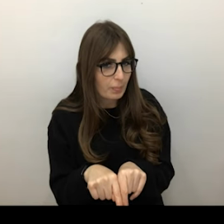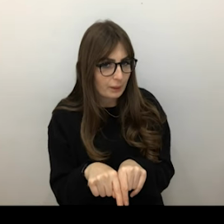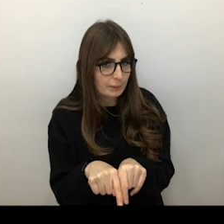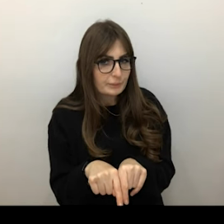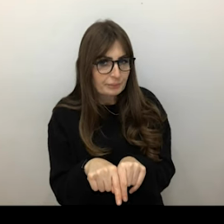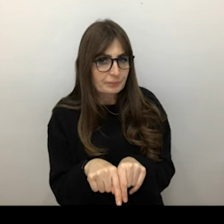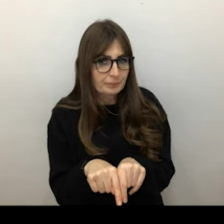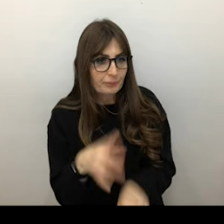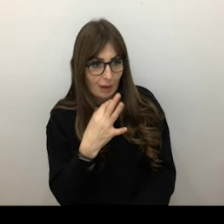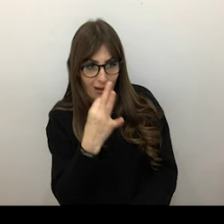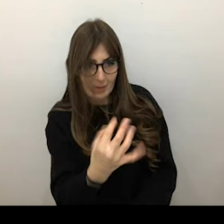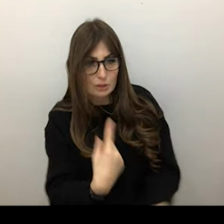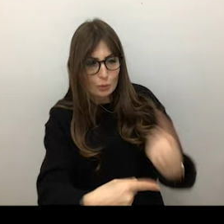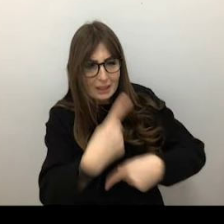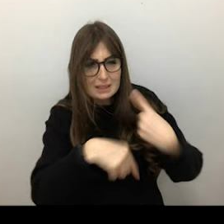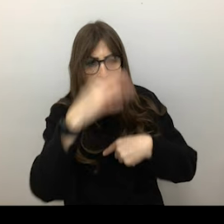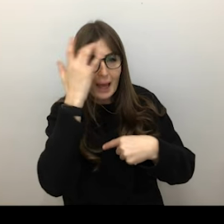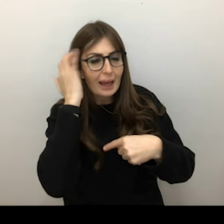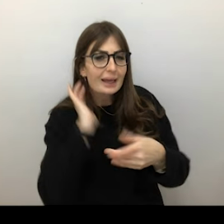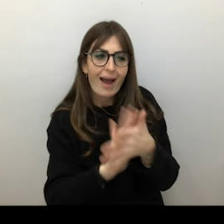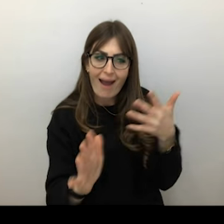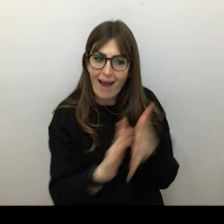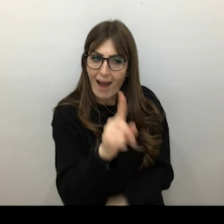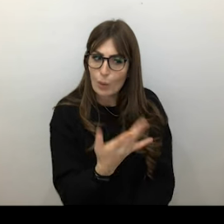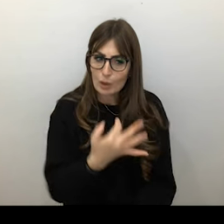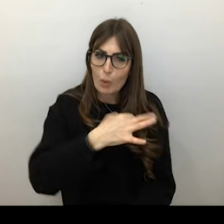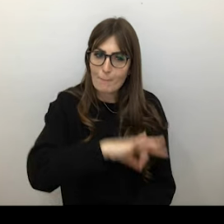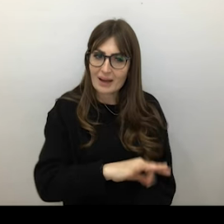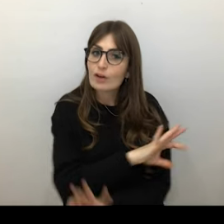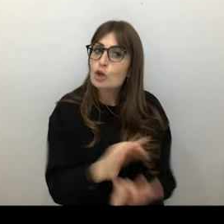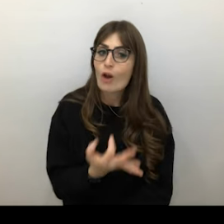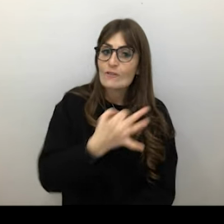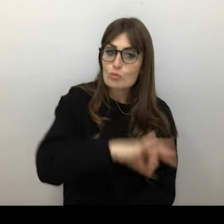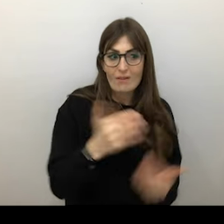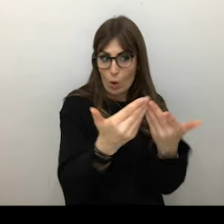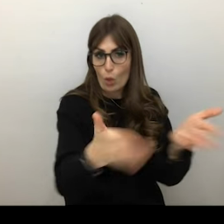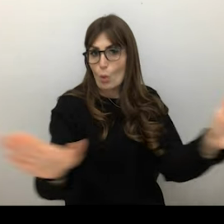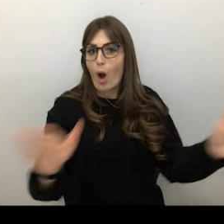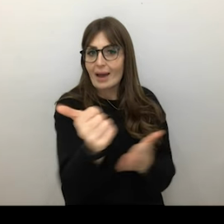And that's asking those applicants to explain how the project will benefit not-for-profit partners or the wider arts sector.